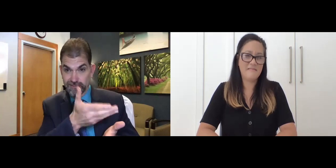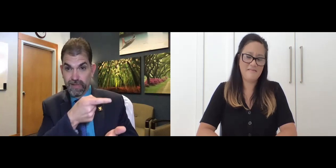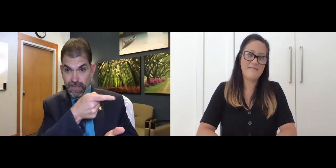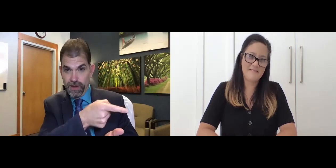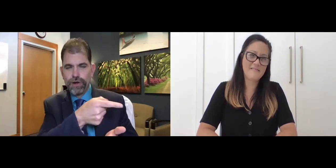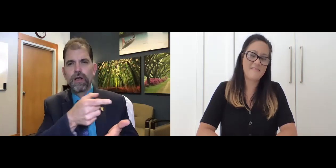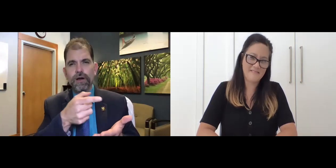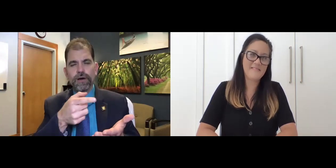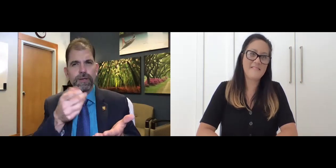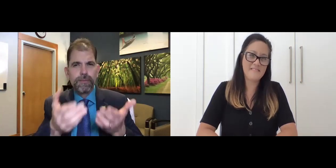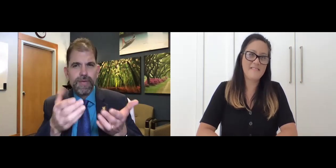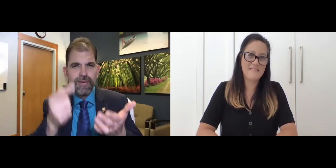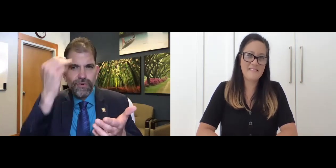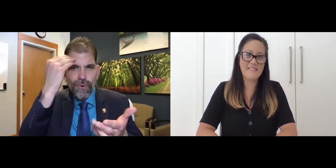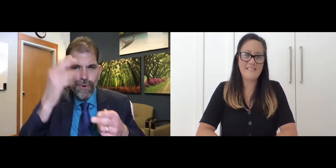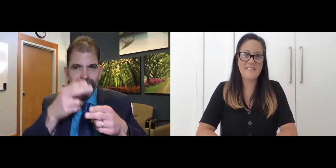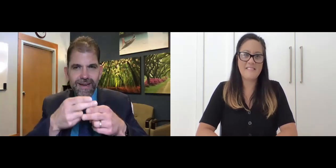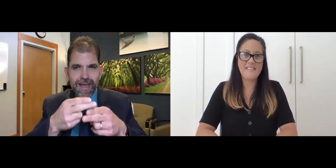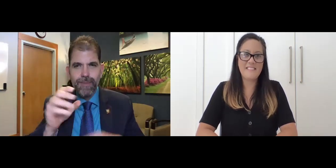in that area for speech therapy. You might